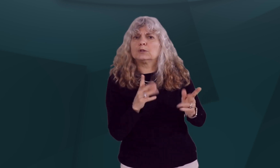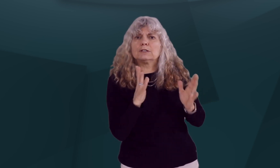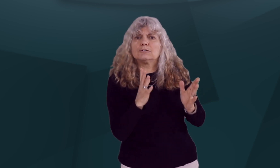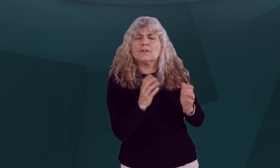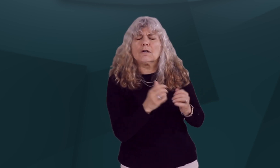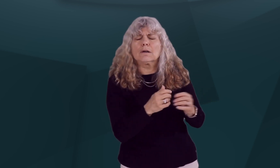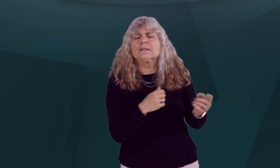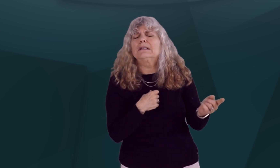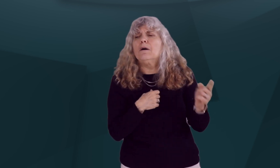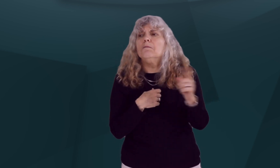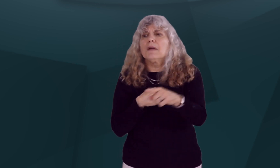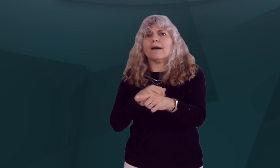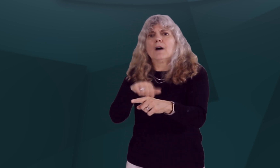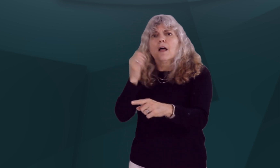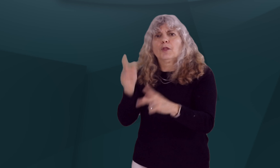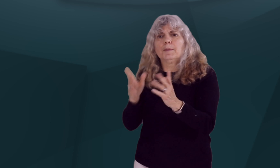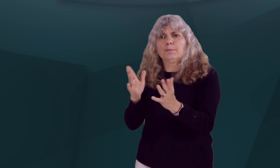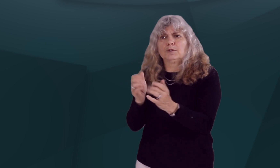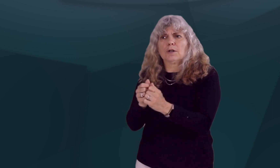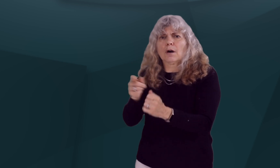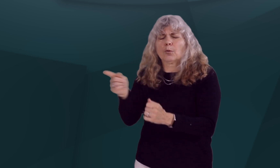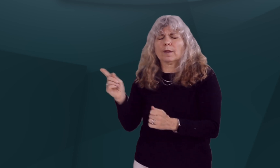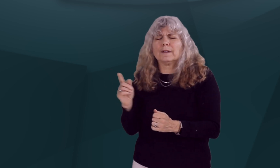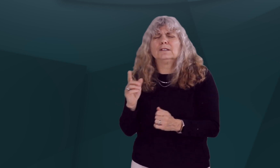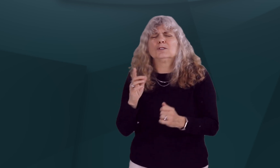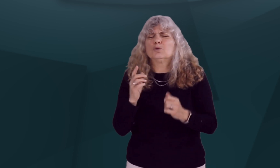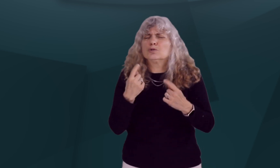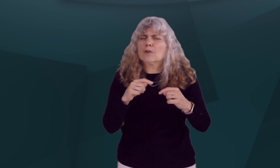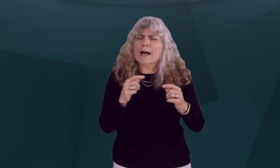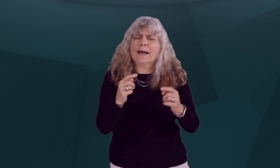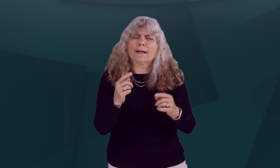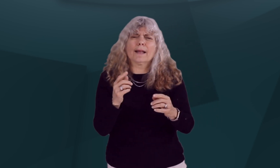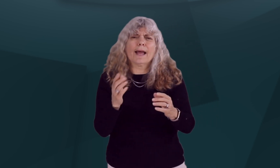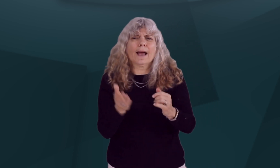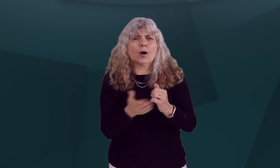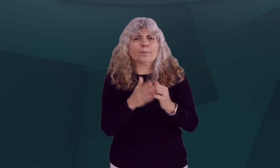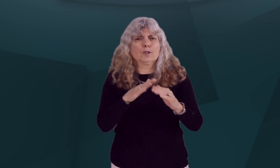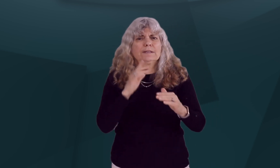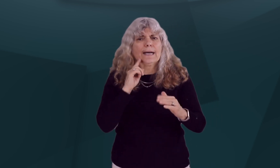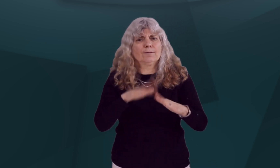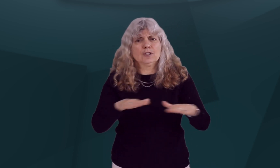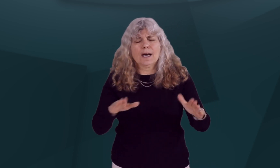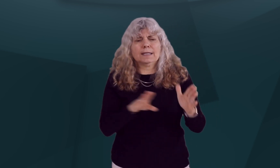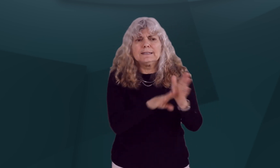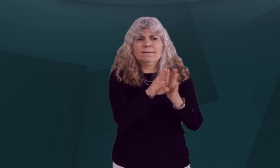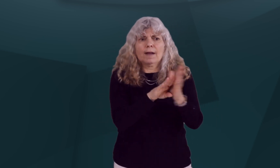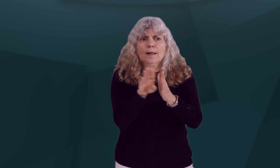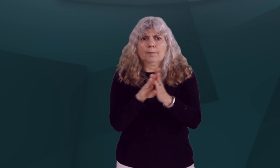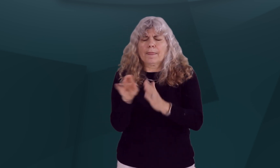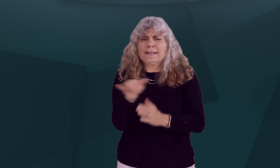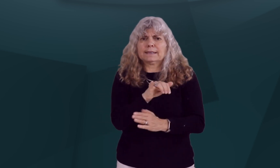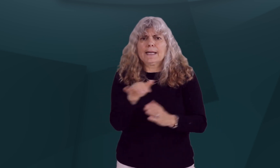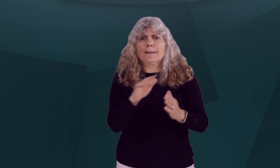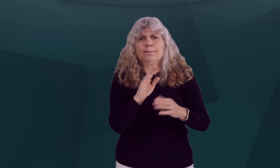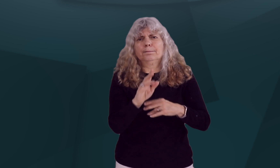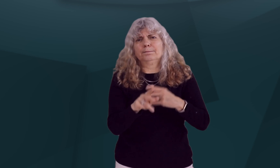or maybe there isn't an opportunity to talk with their parents because they're busy. And then they'd have other people that they can talk with instead.